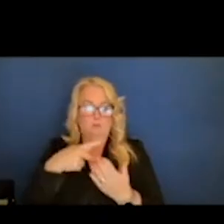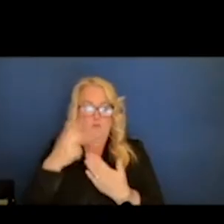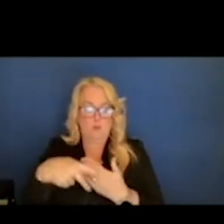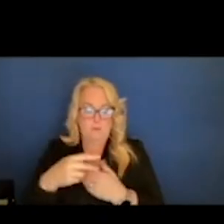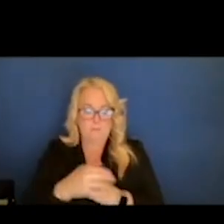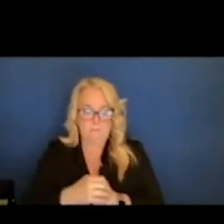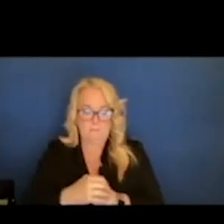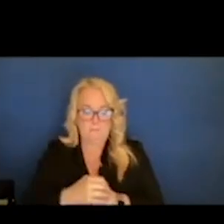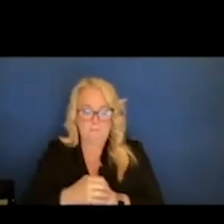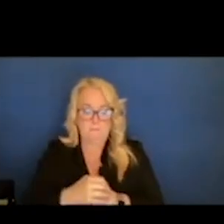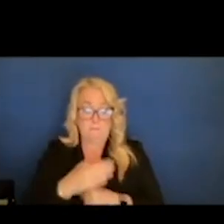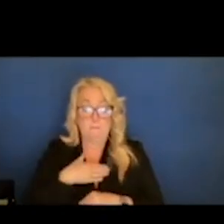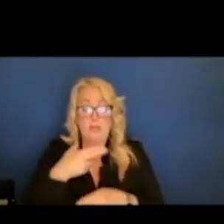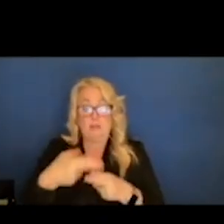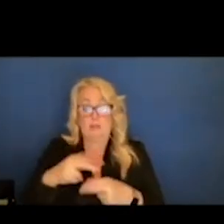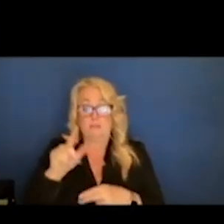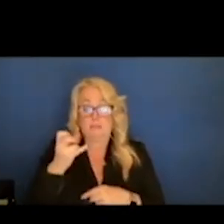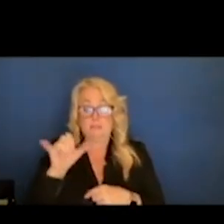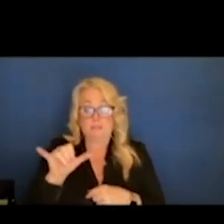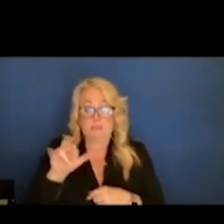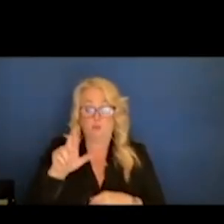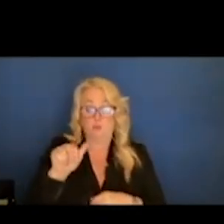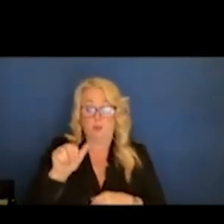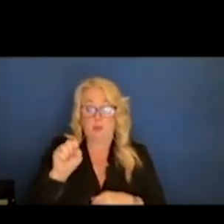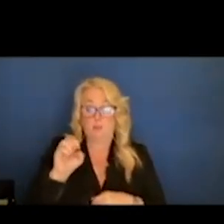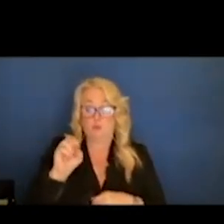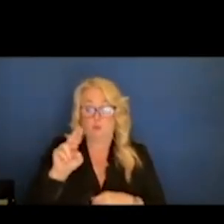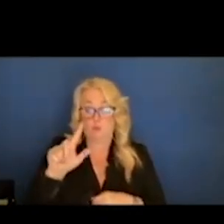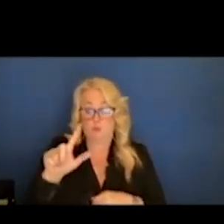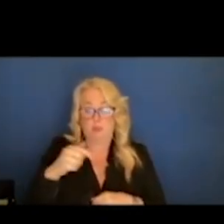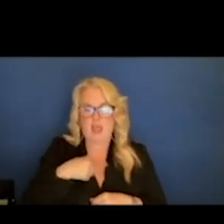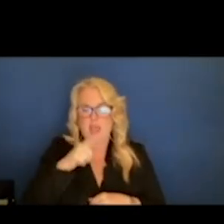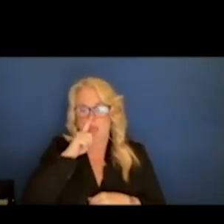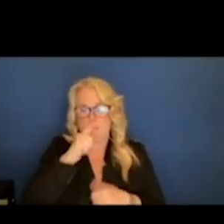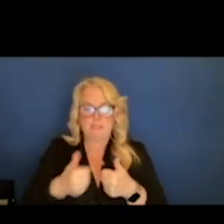My name is Lindsay Rassoull and I am with the National Clearinghouse of Rehabilitation Training